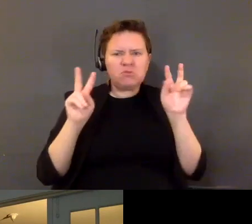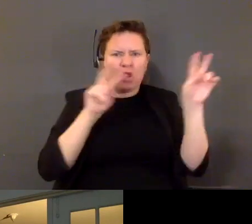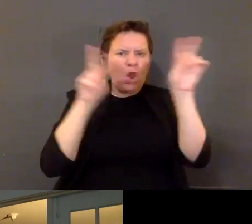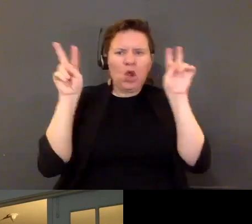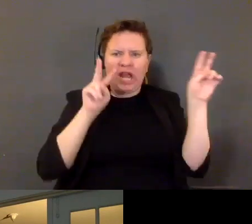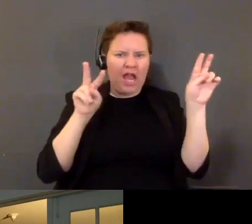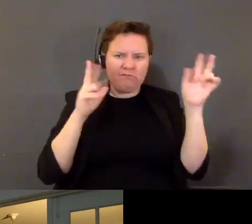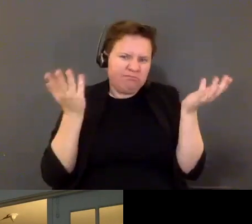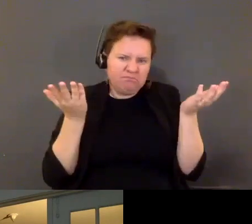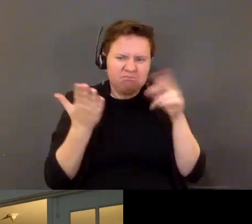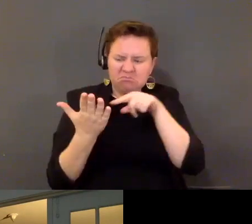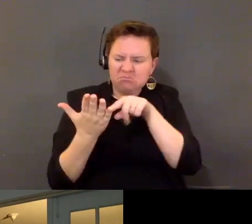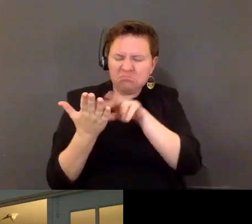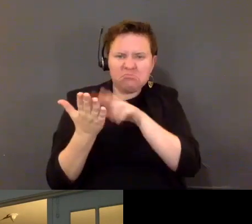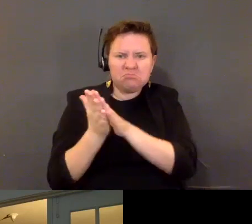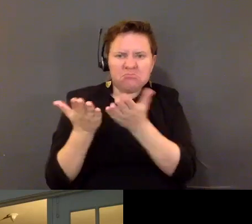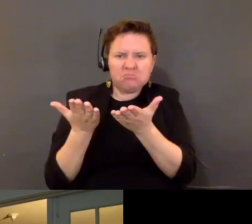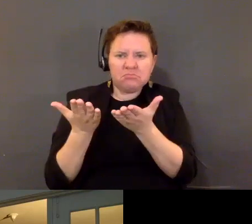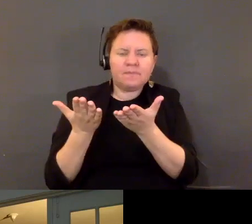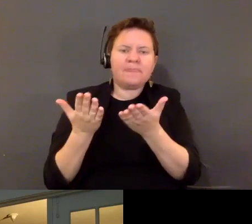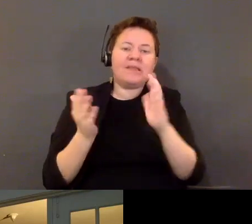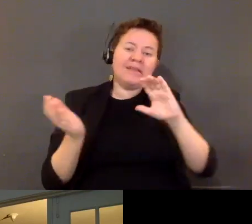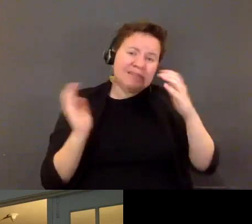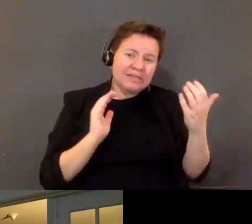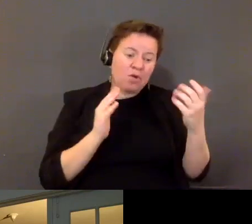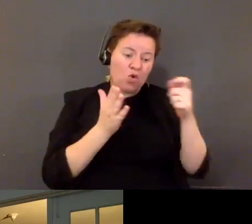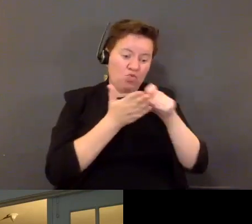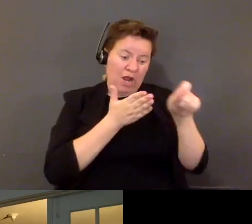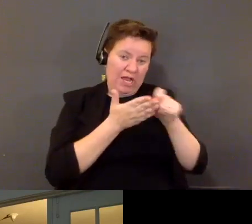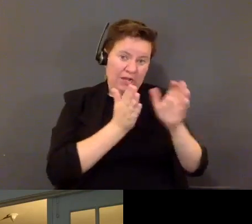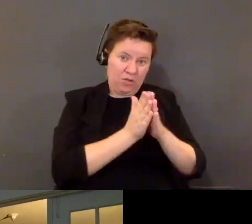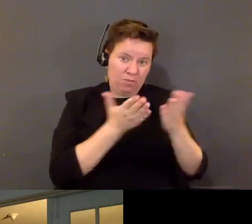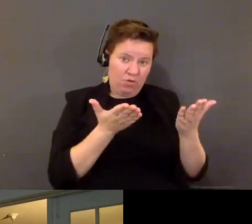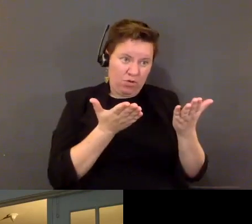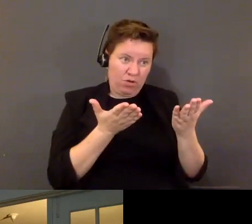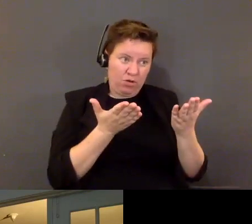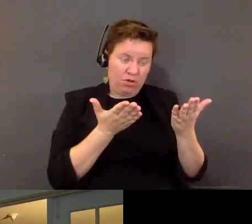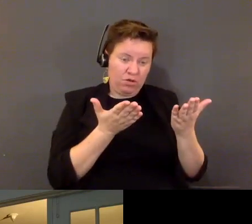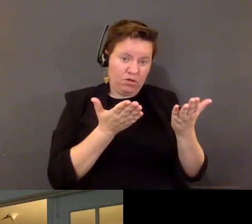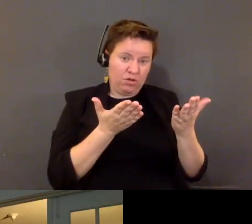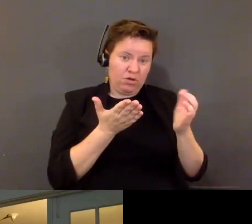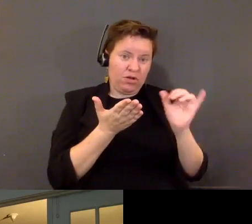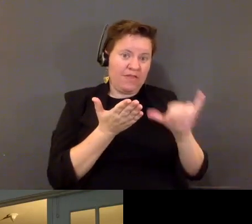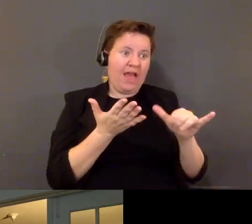and so it seems as though by writing the book you took that healing gaze